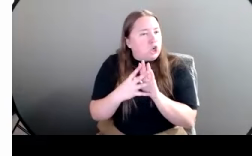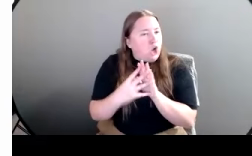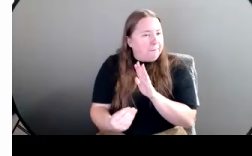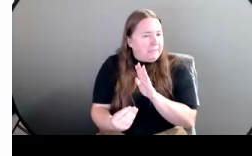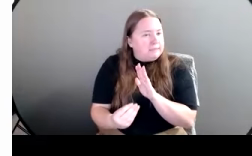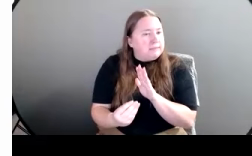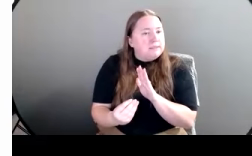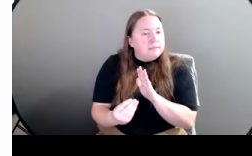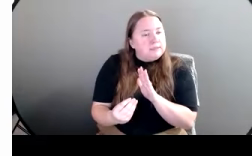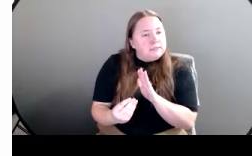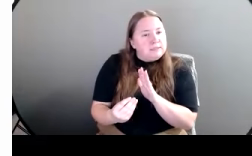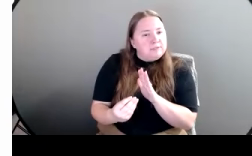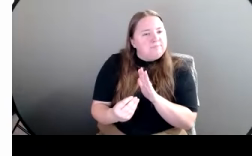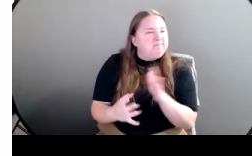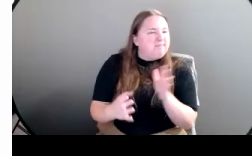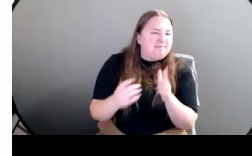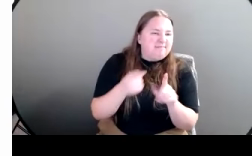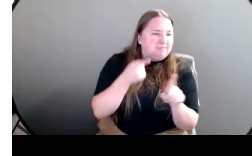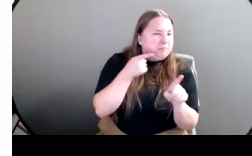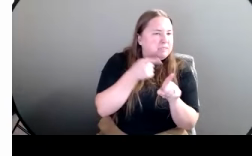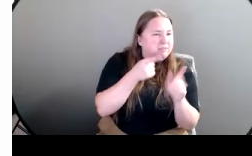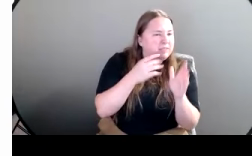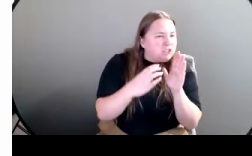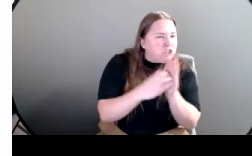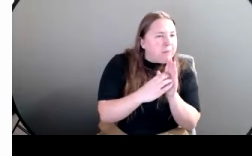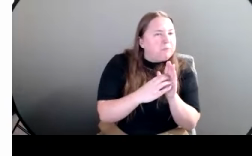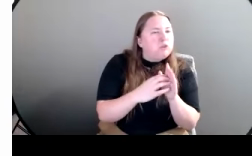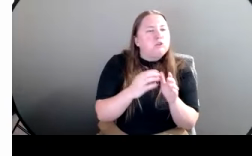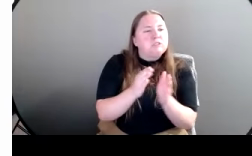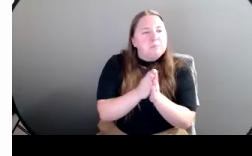you know, chapters, textbooks, articles